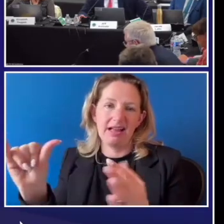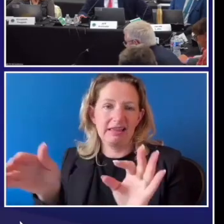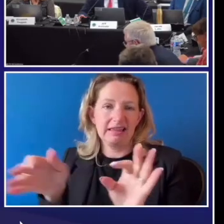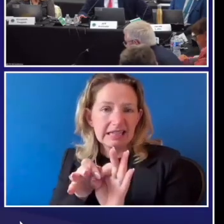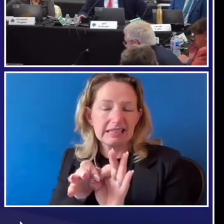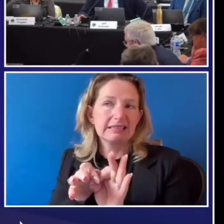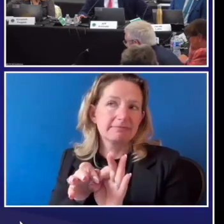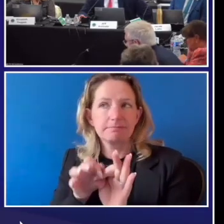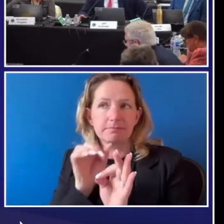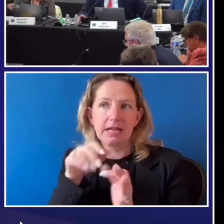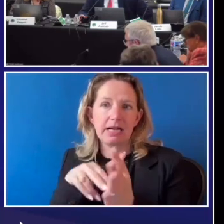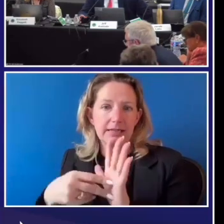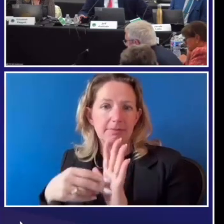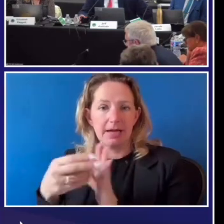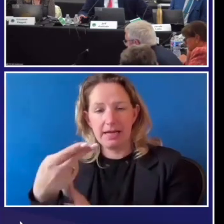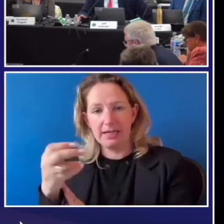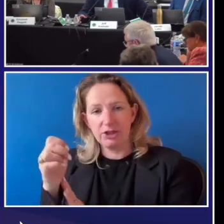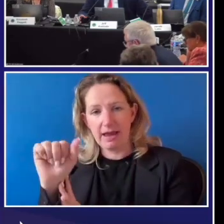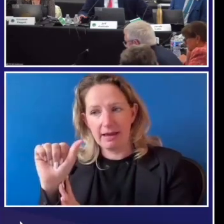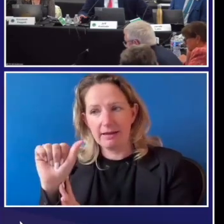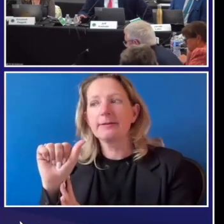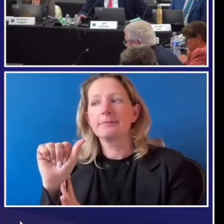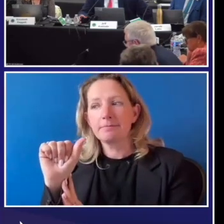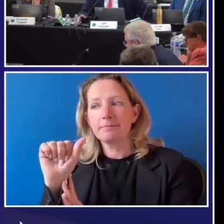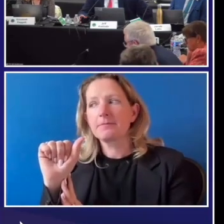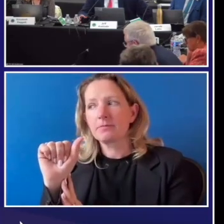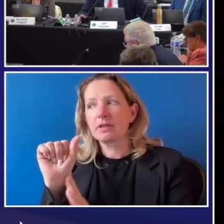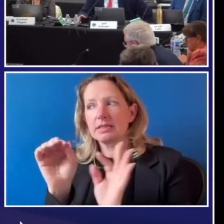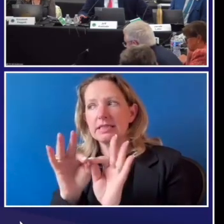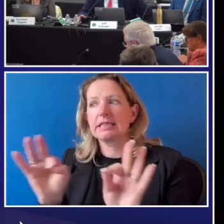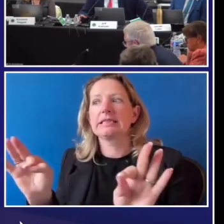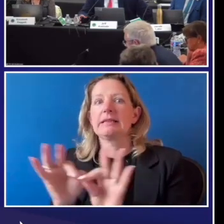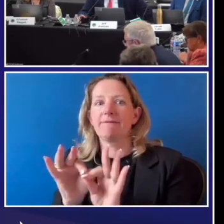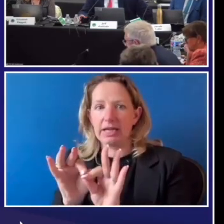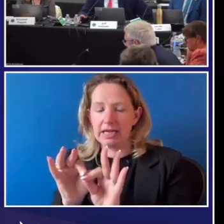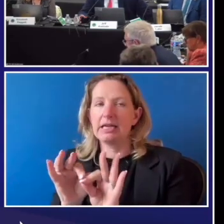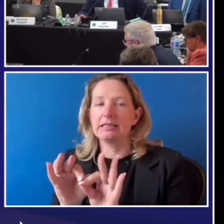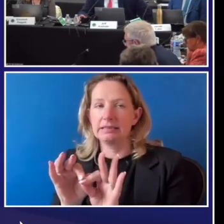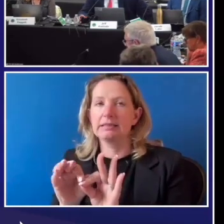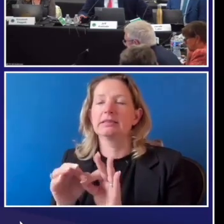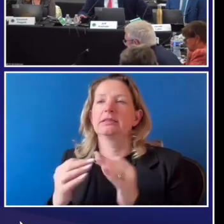Um, it, uh, it puts significant strain on our staff resources and on the time and